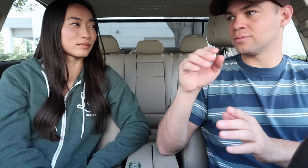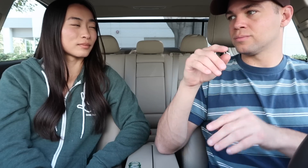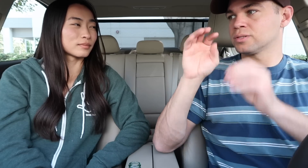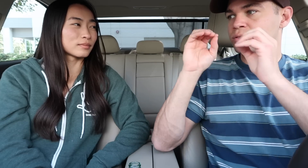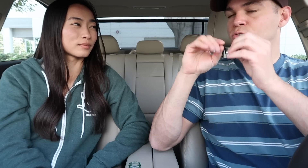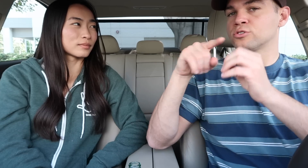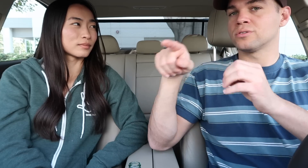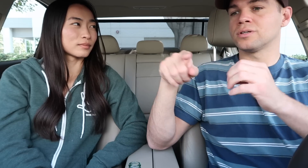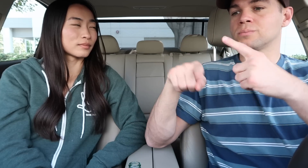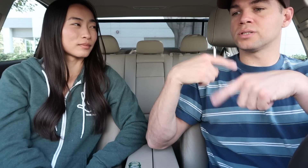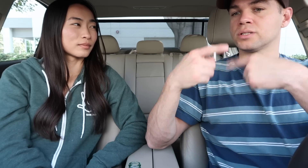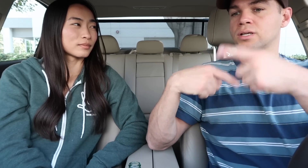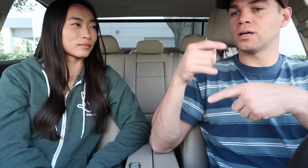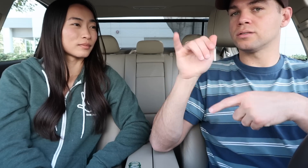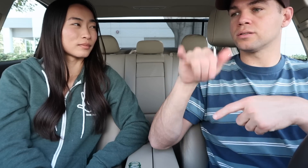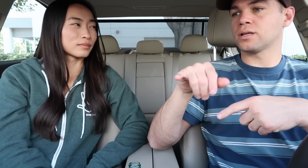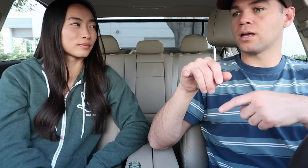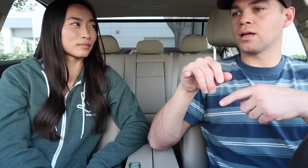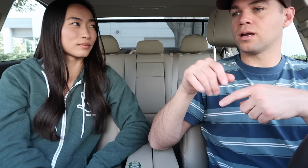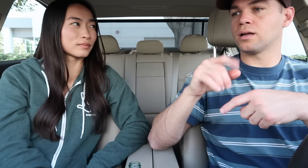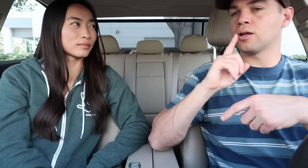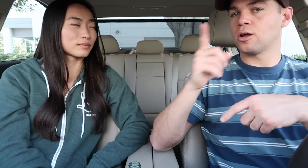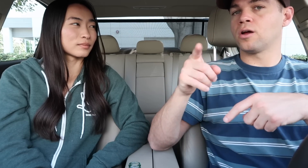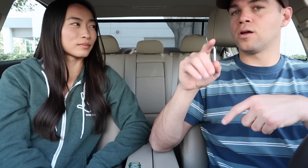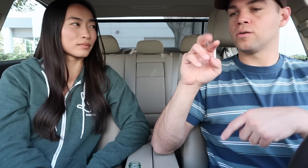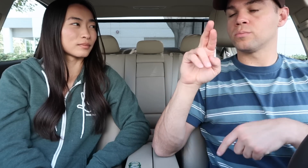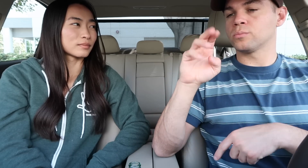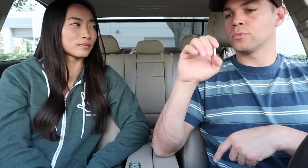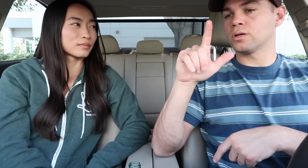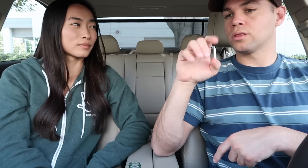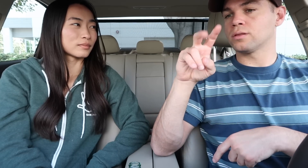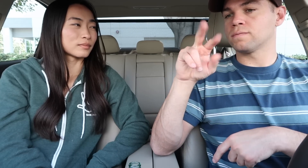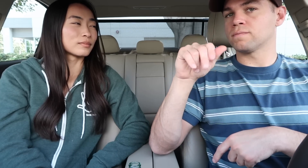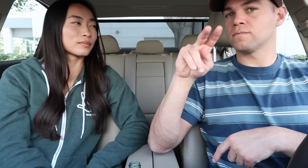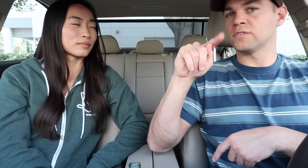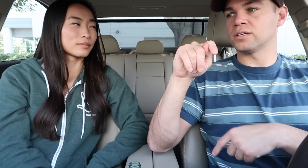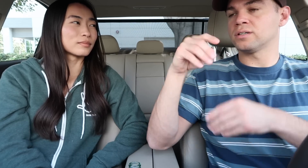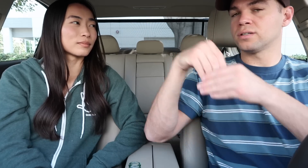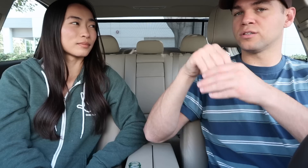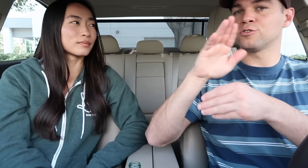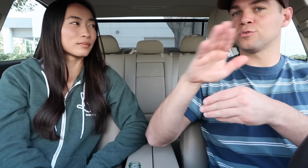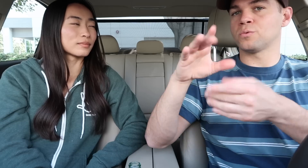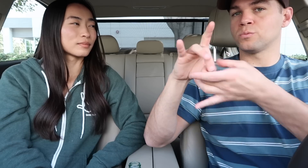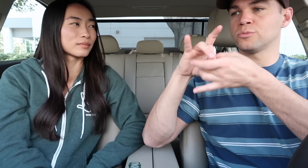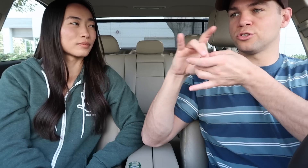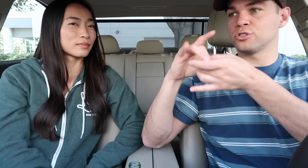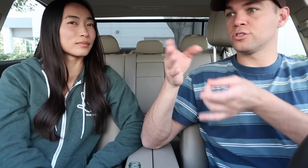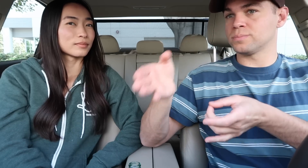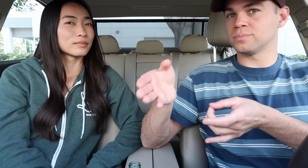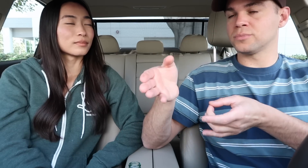to teach them signs that are relevant in your relationship